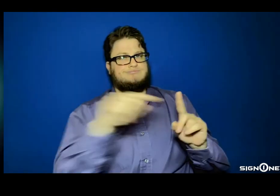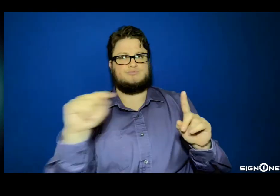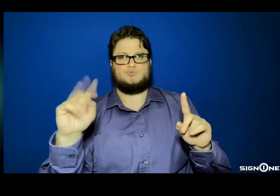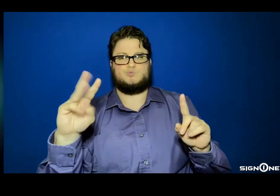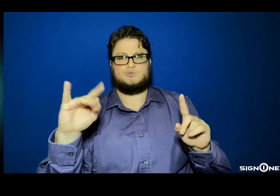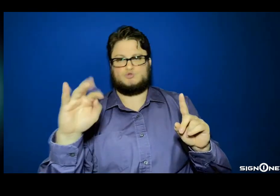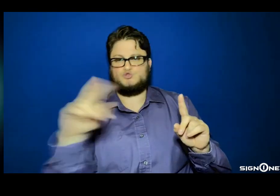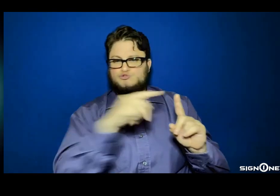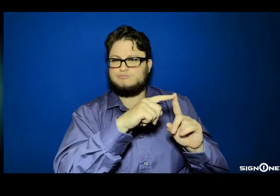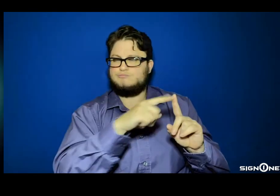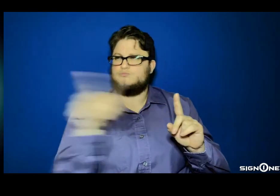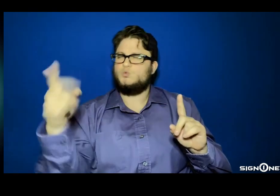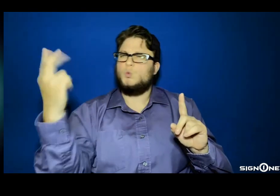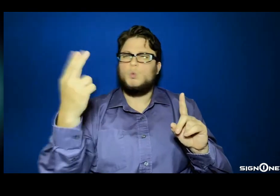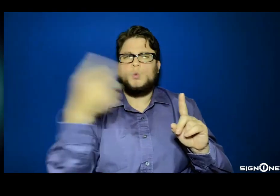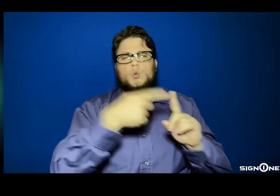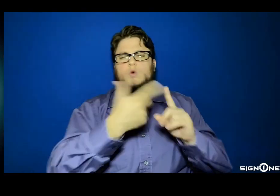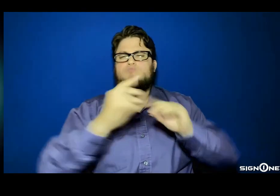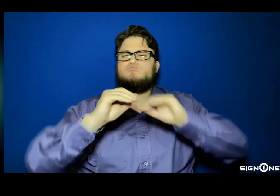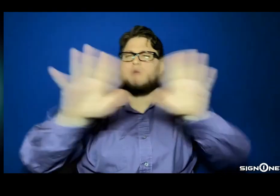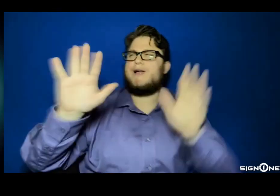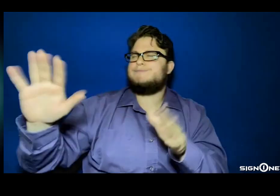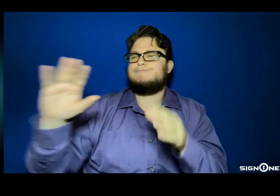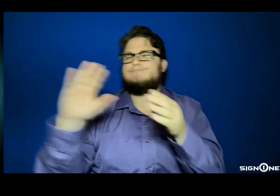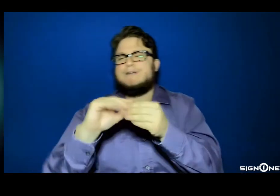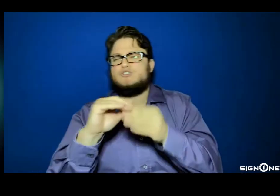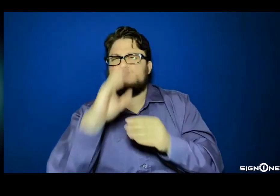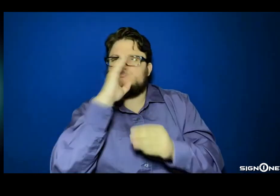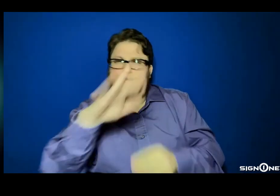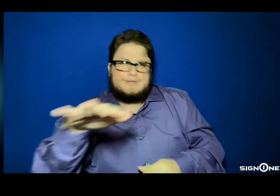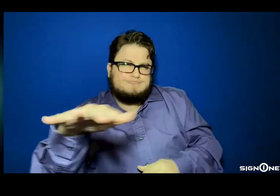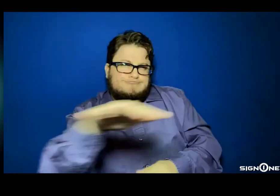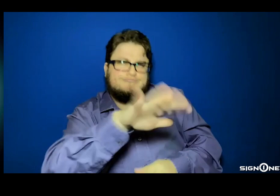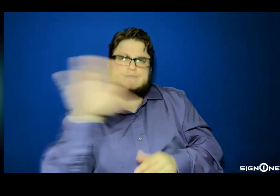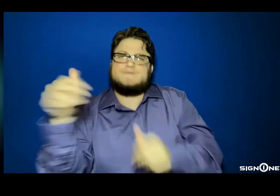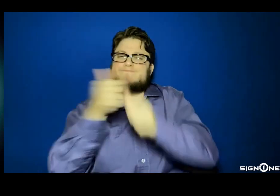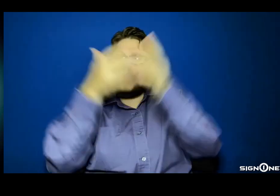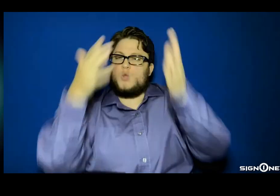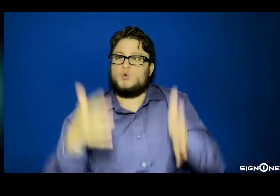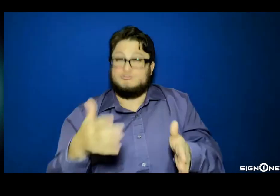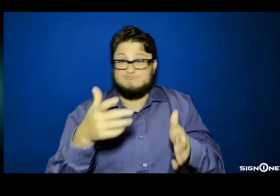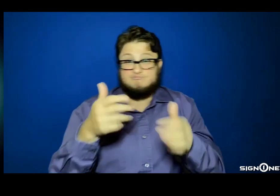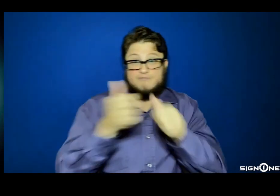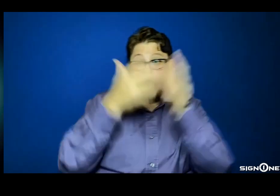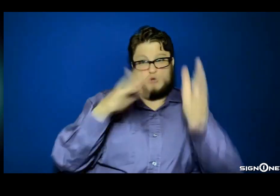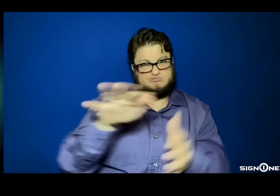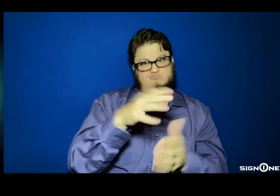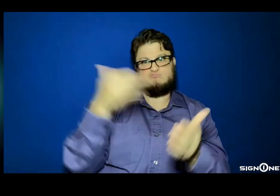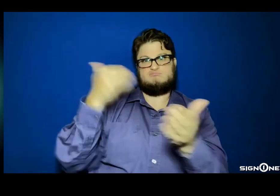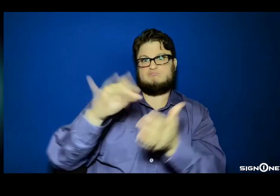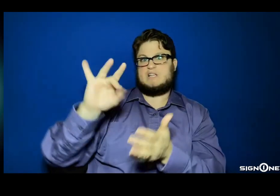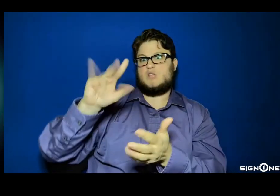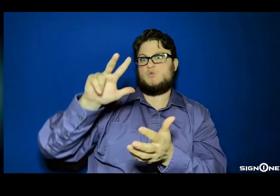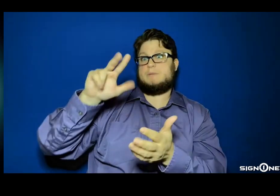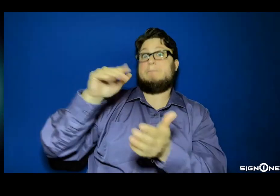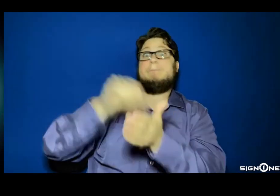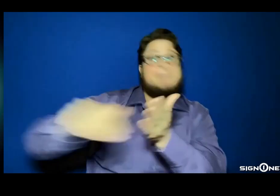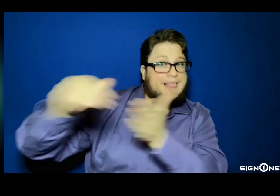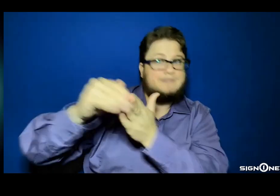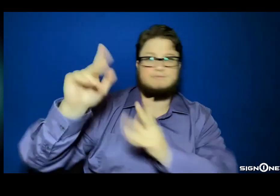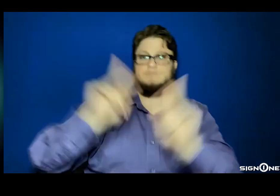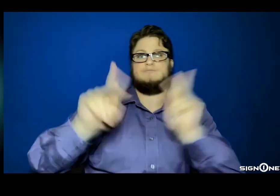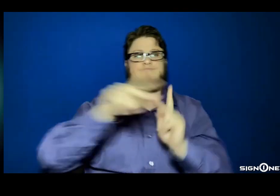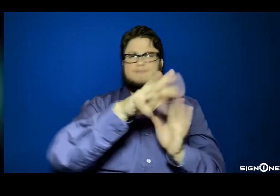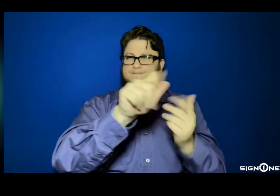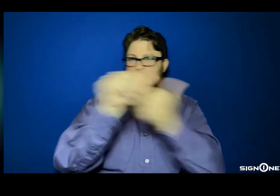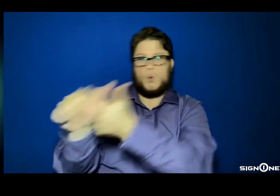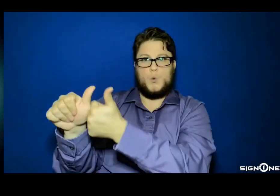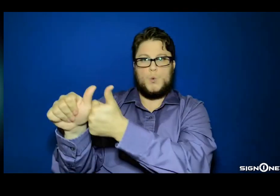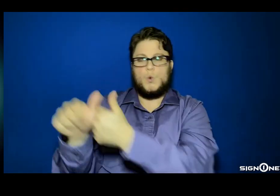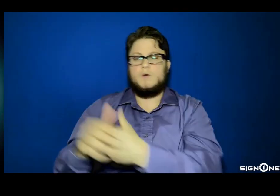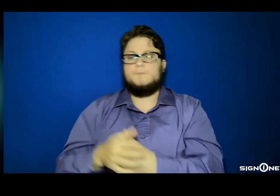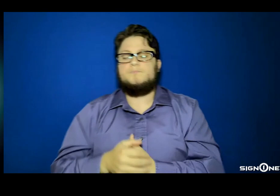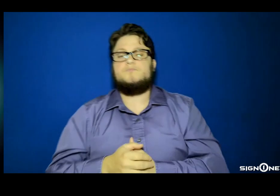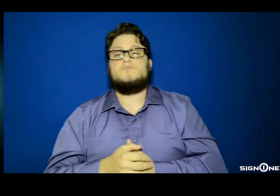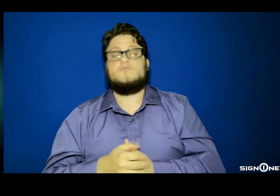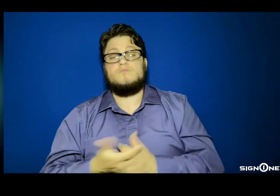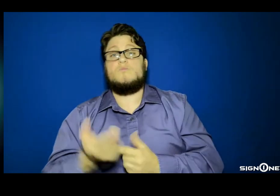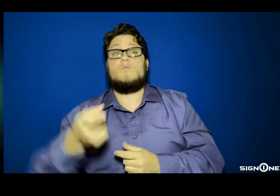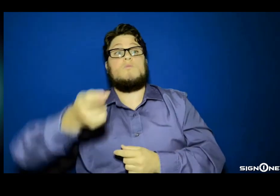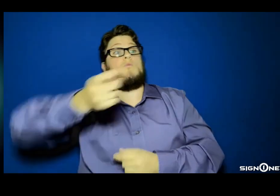Twitter, using it to pump his message directly to his now nearly 83 million followers.